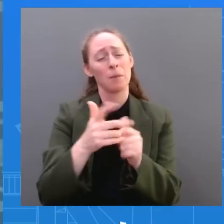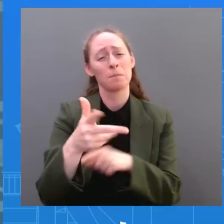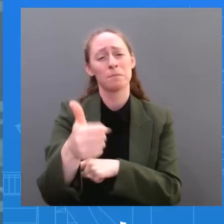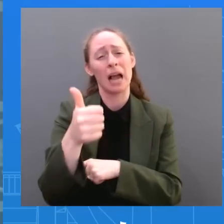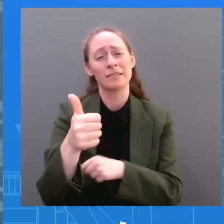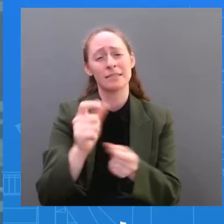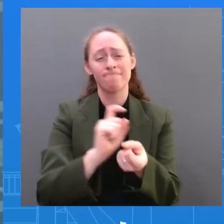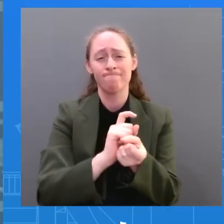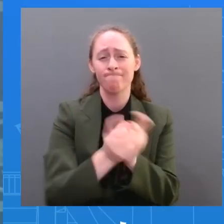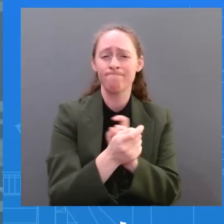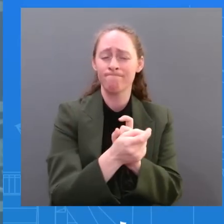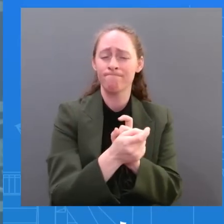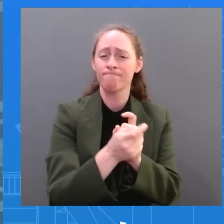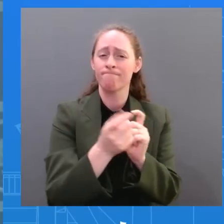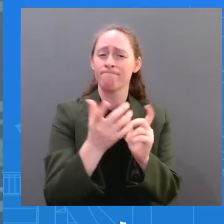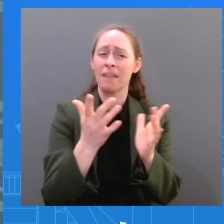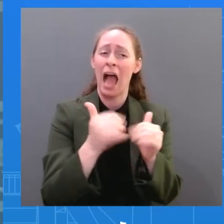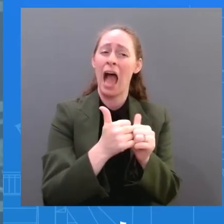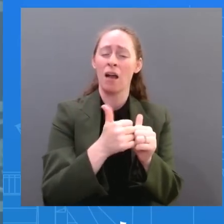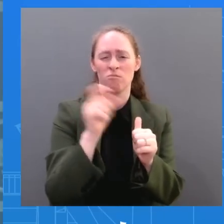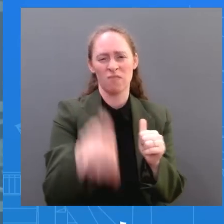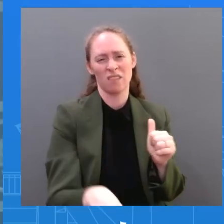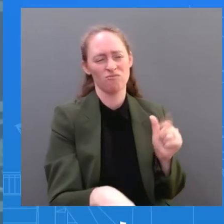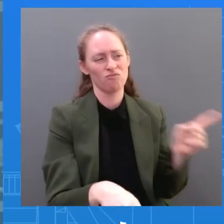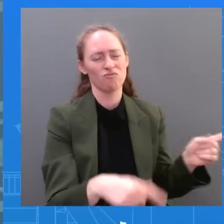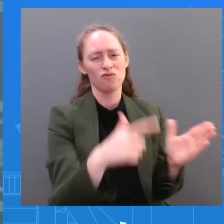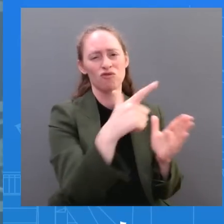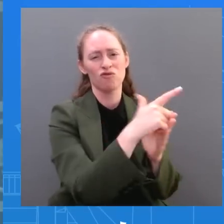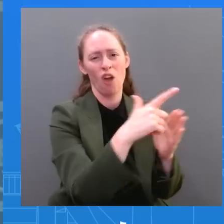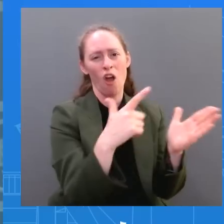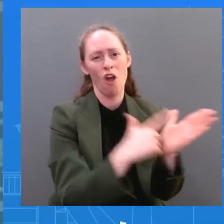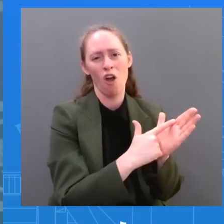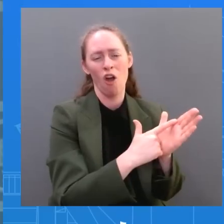The President has done the most executive action